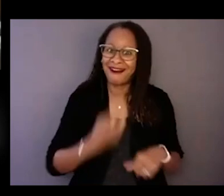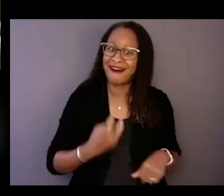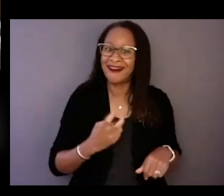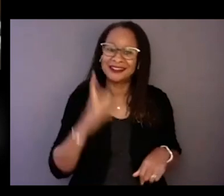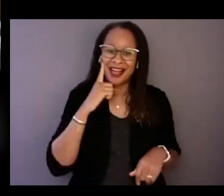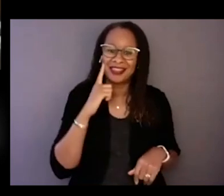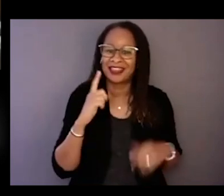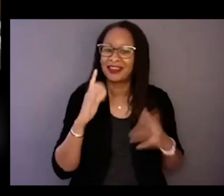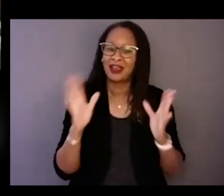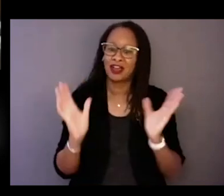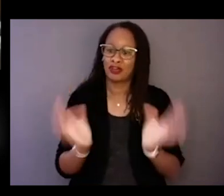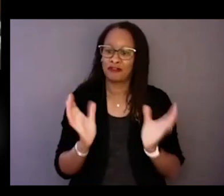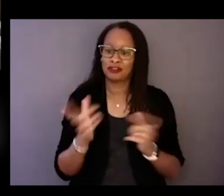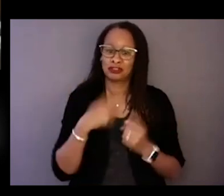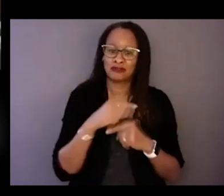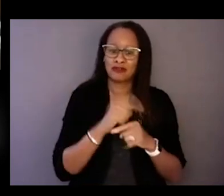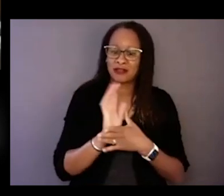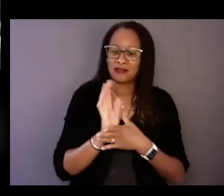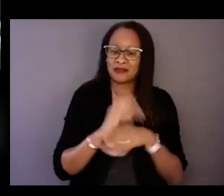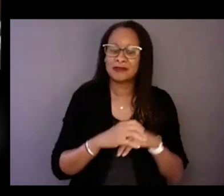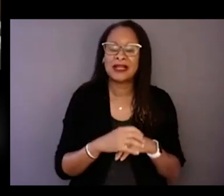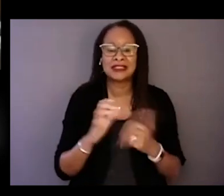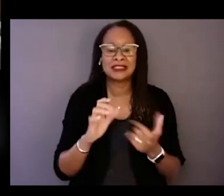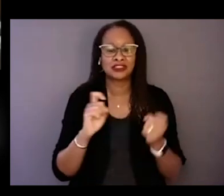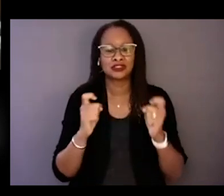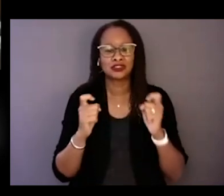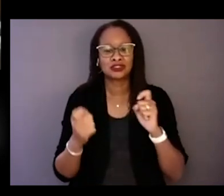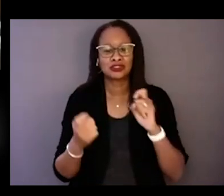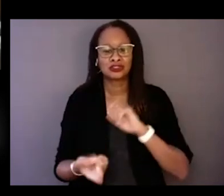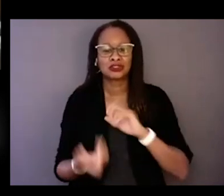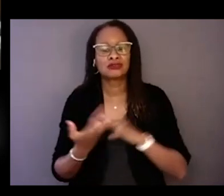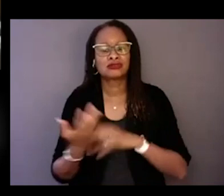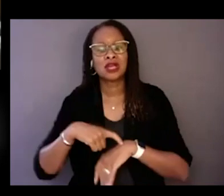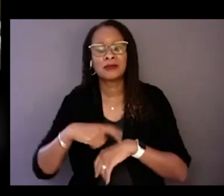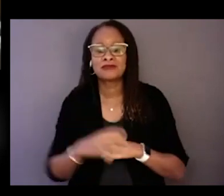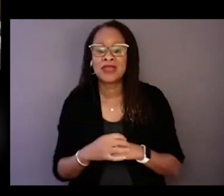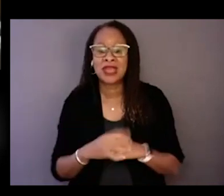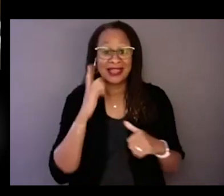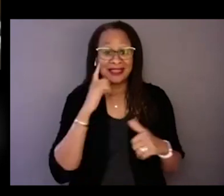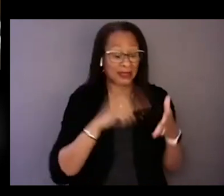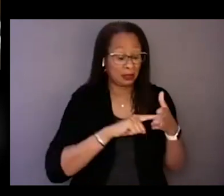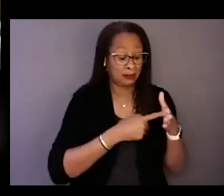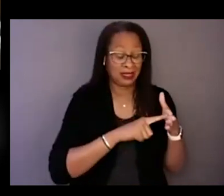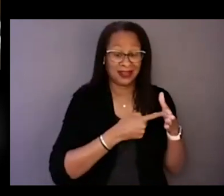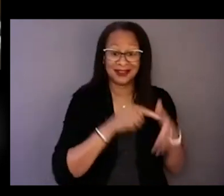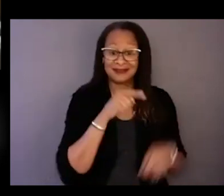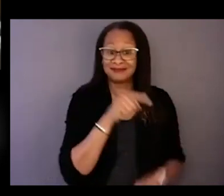around the film has morphed and evolved through time. I think that in the beginning there was this awareness